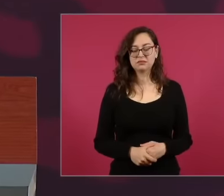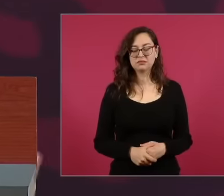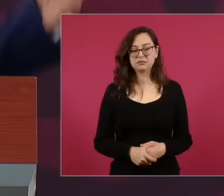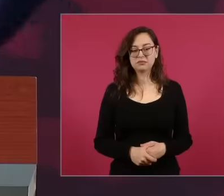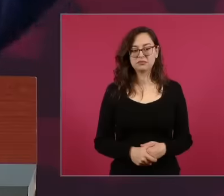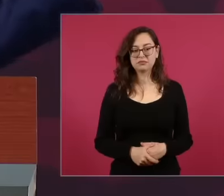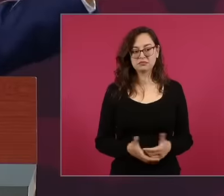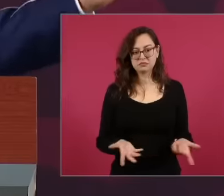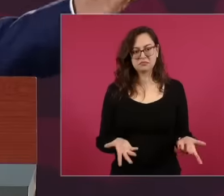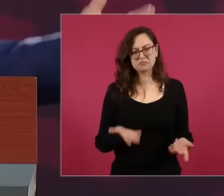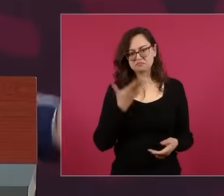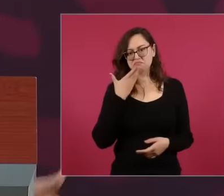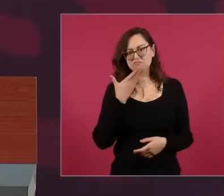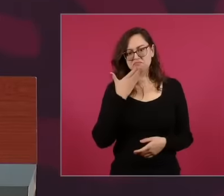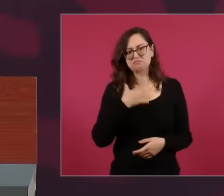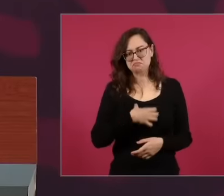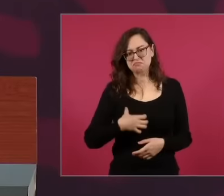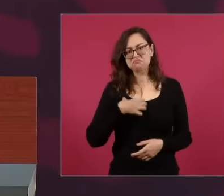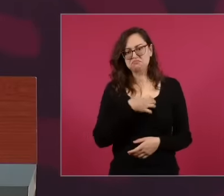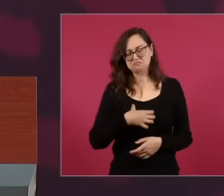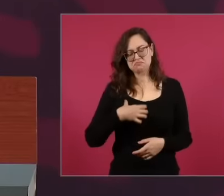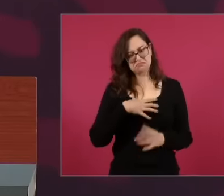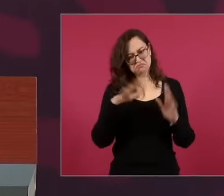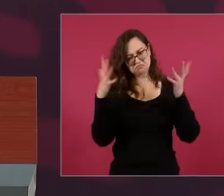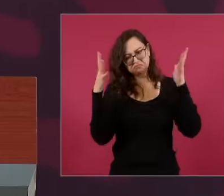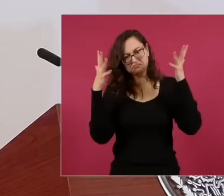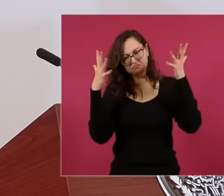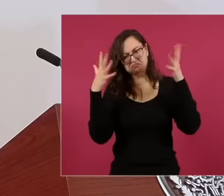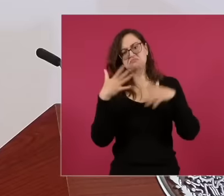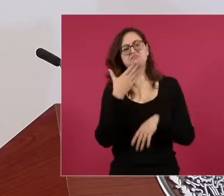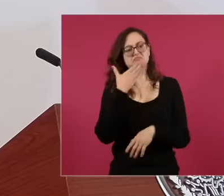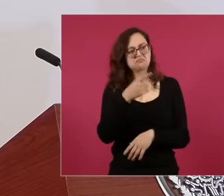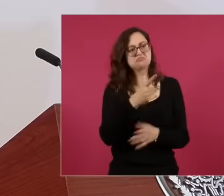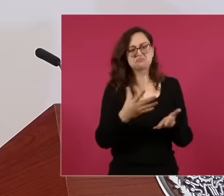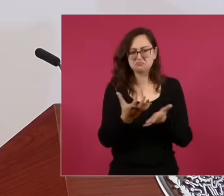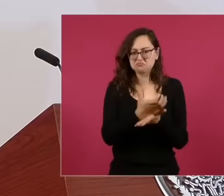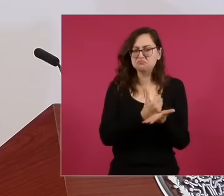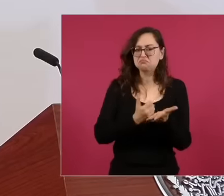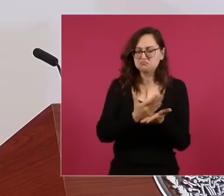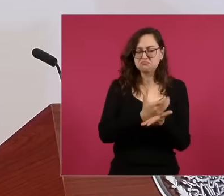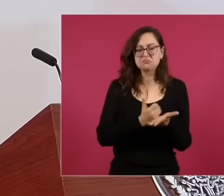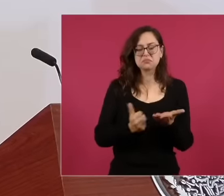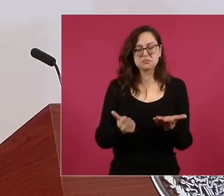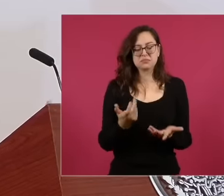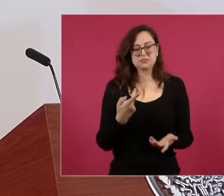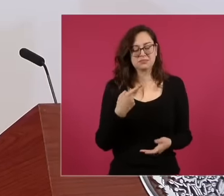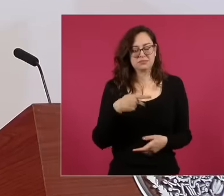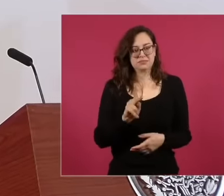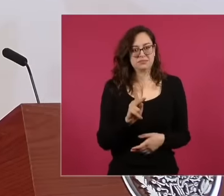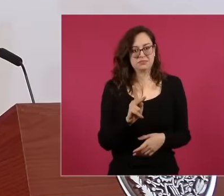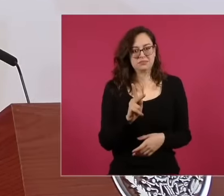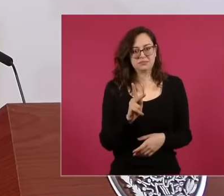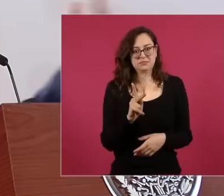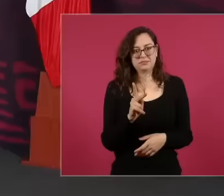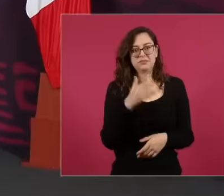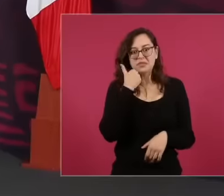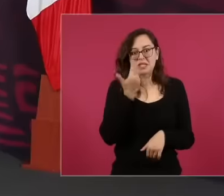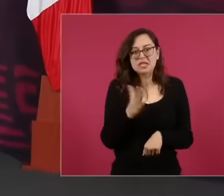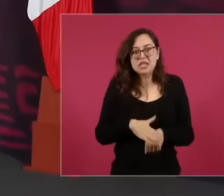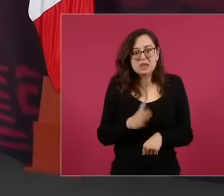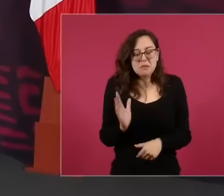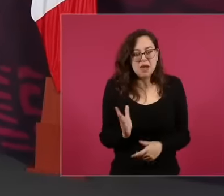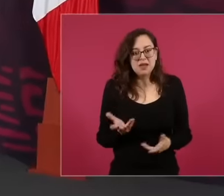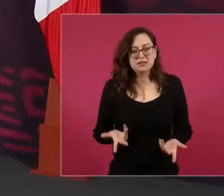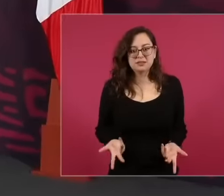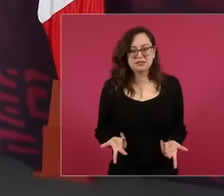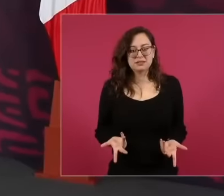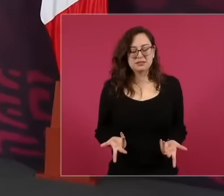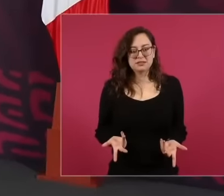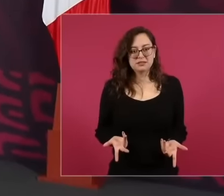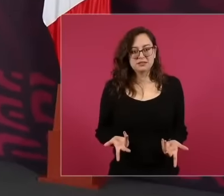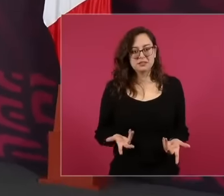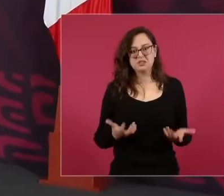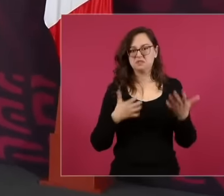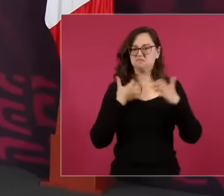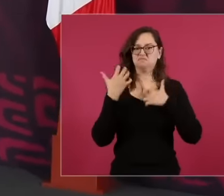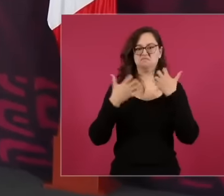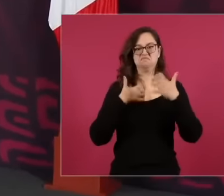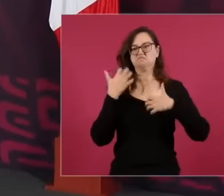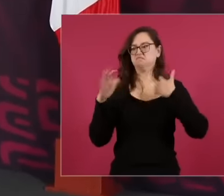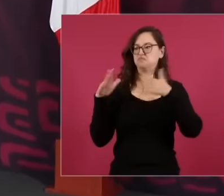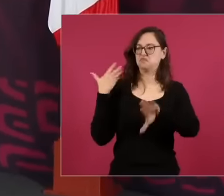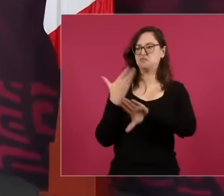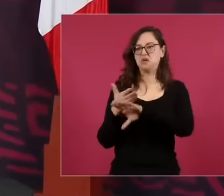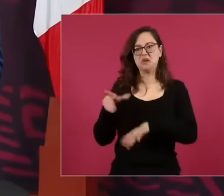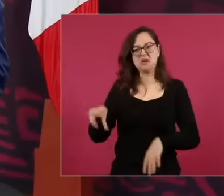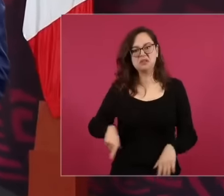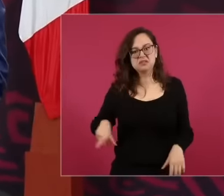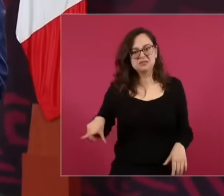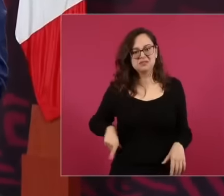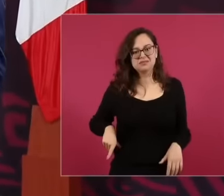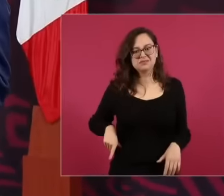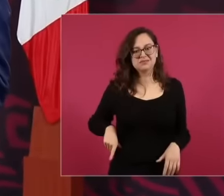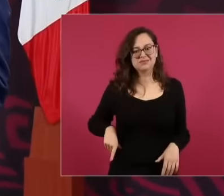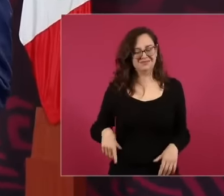I celebrate it but in any case they are not agree with us and they also